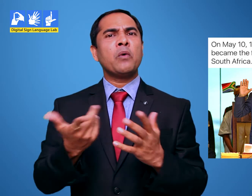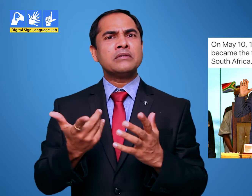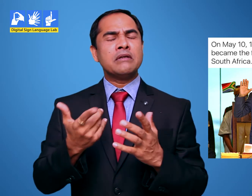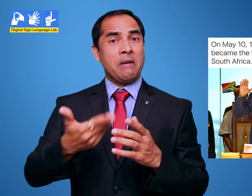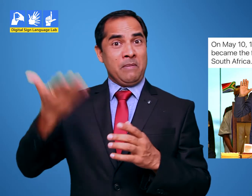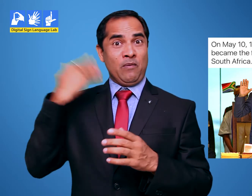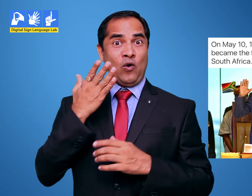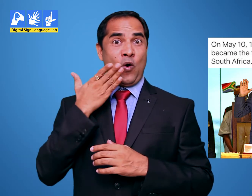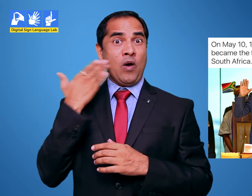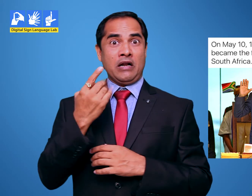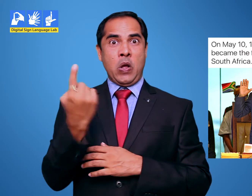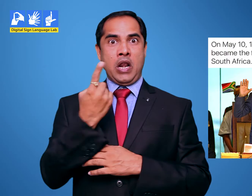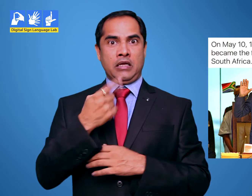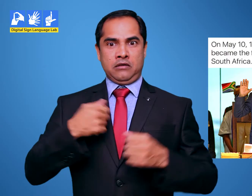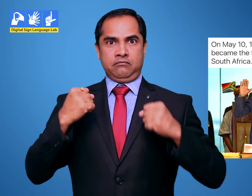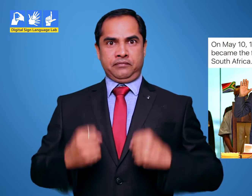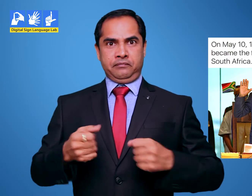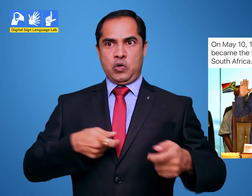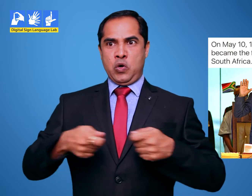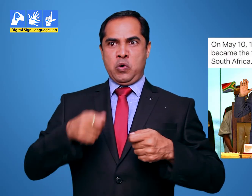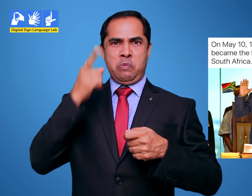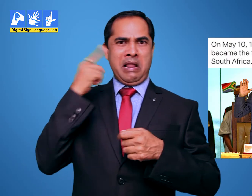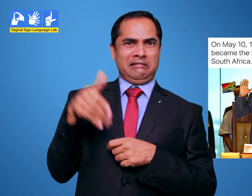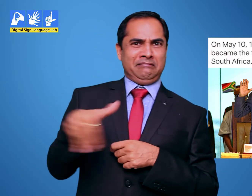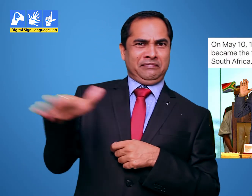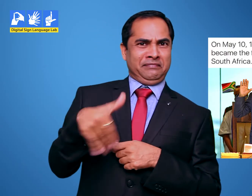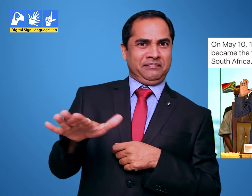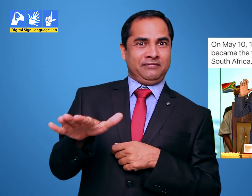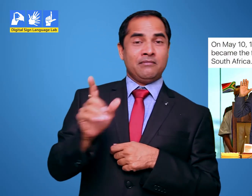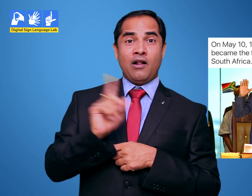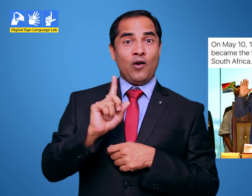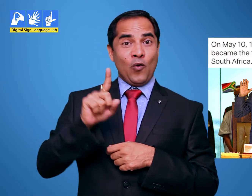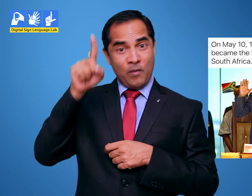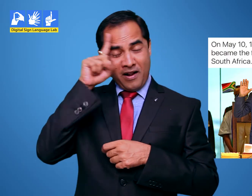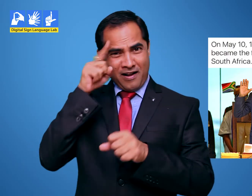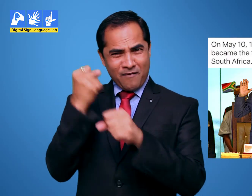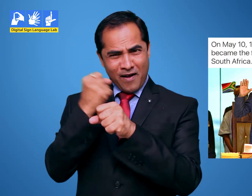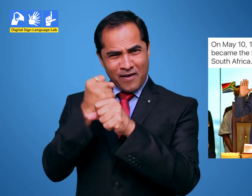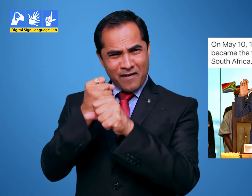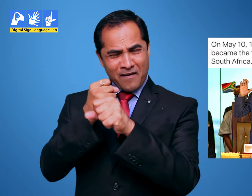government. Earlier there was only the white supremacy but Mandela fought